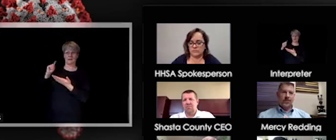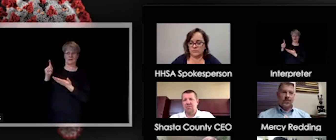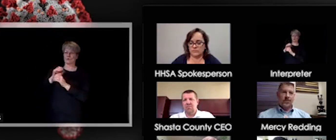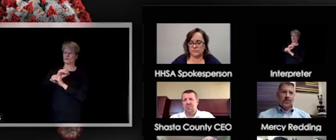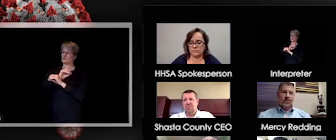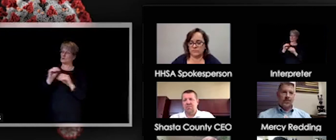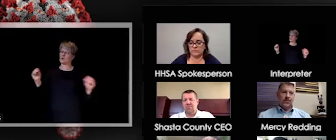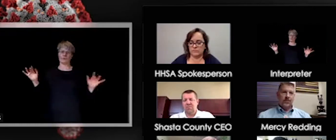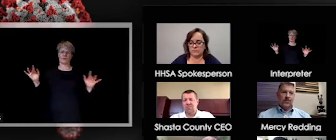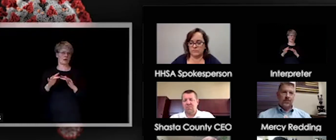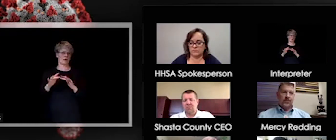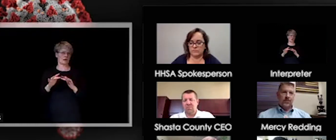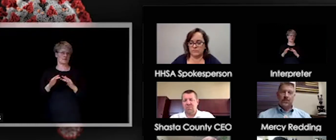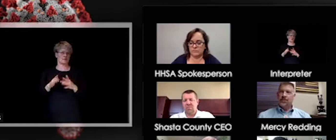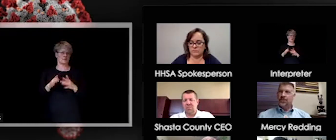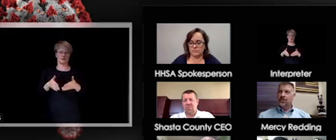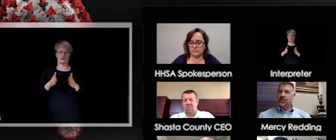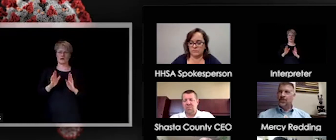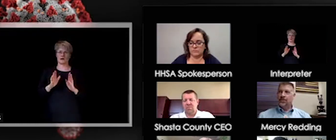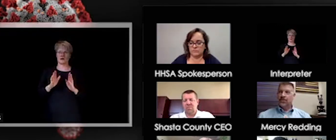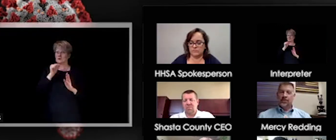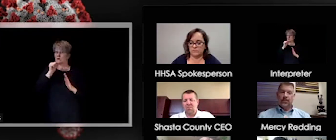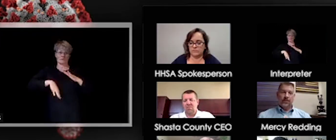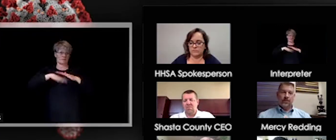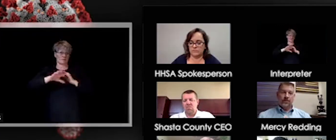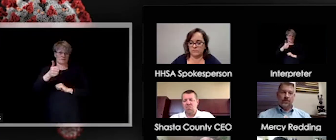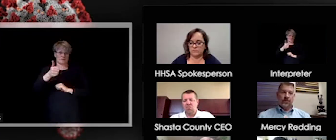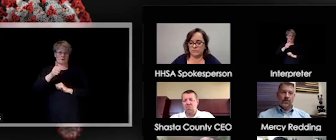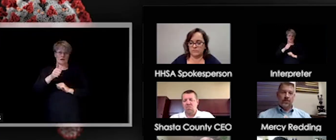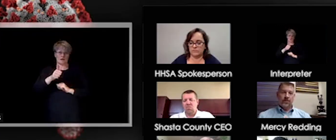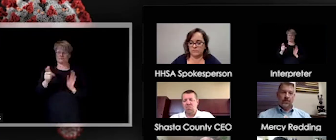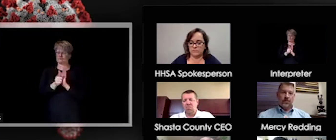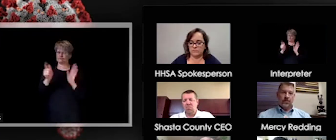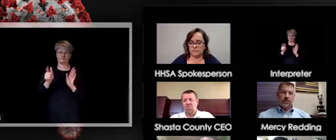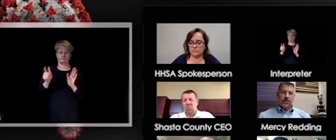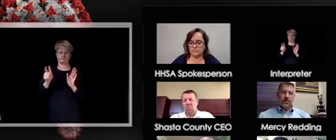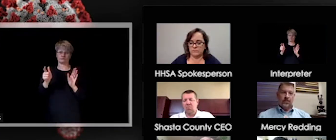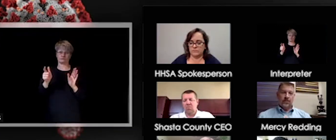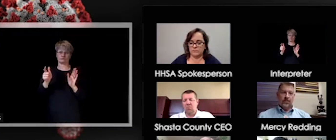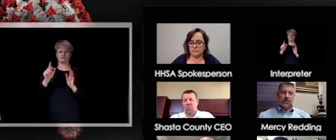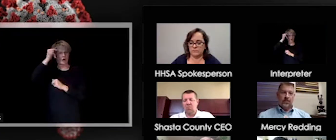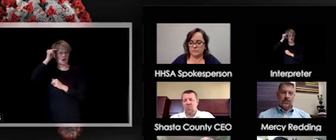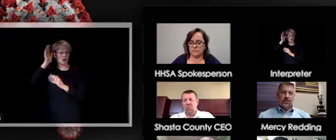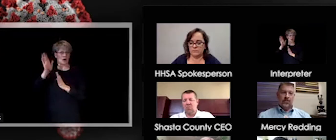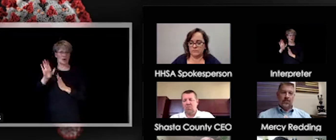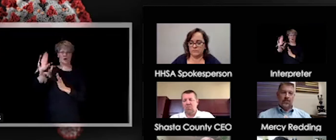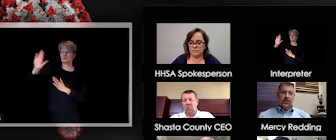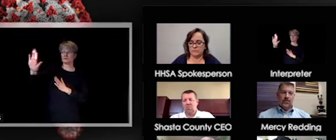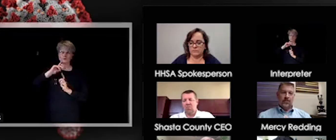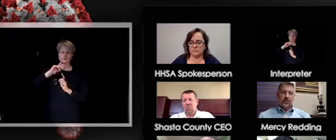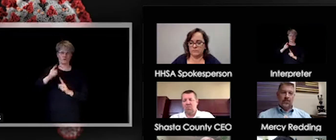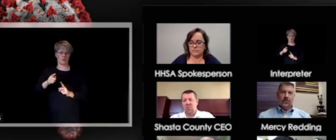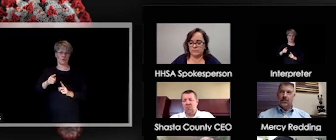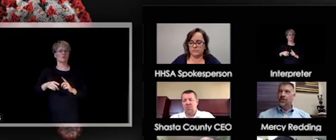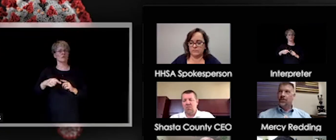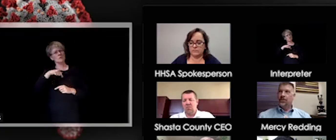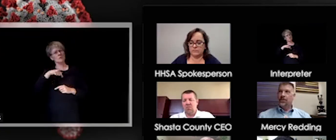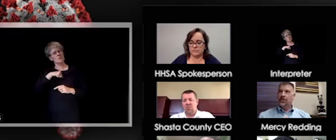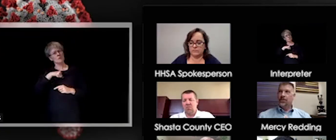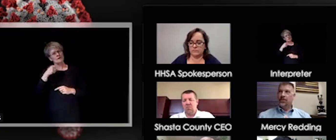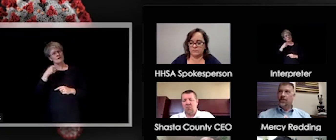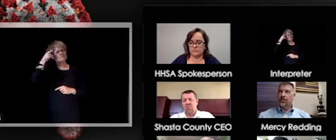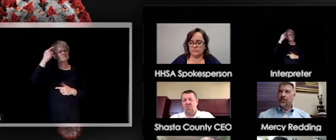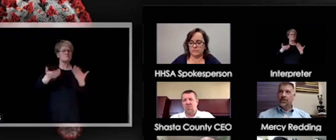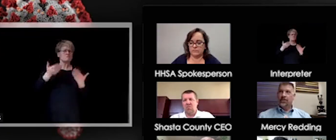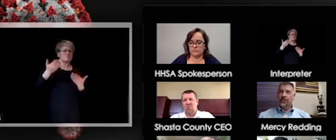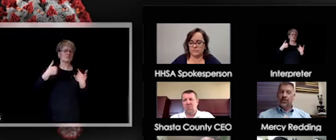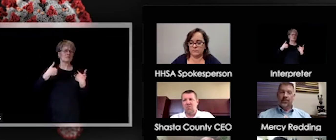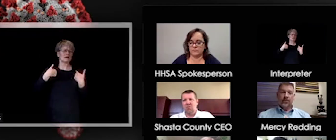even up to ten. We were anticipating that there may be some loosening to allow that,